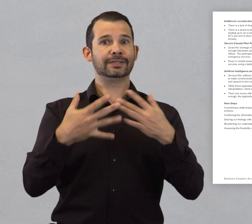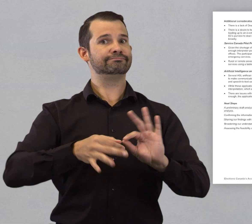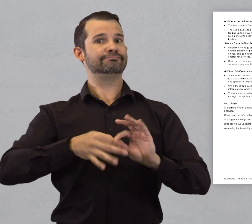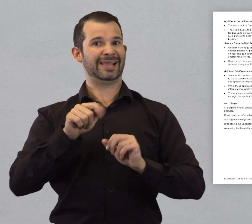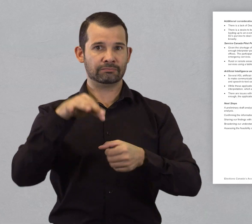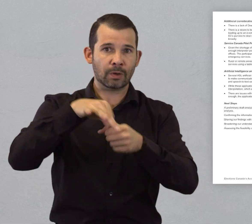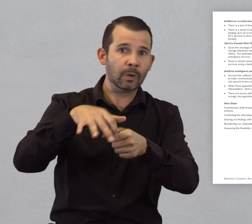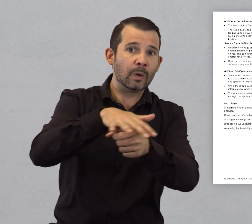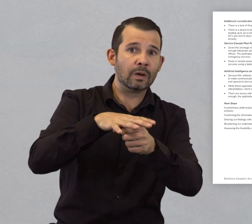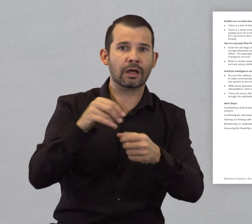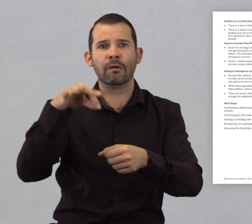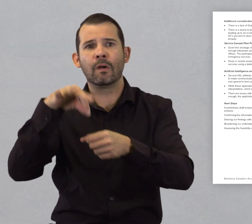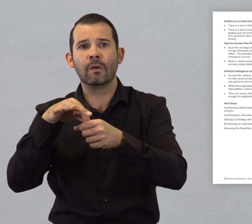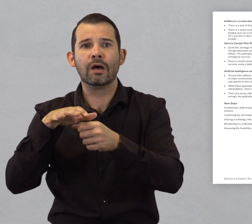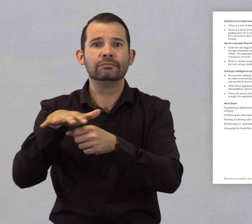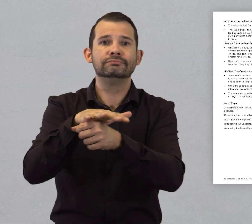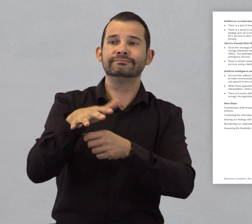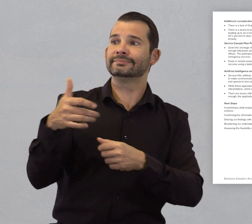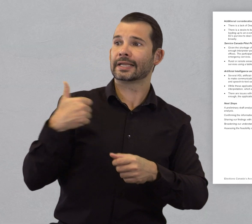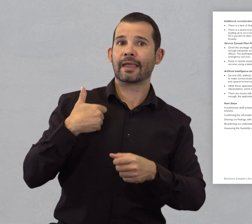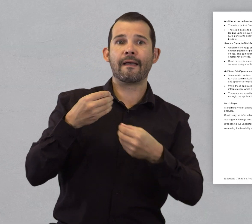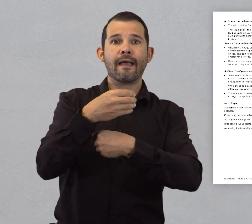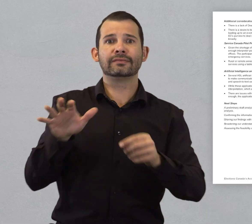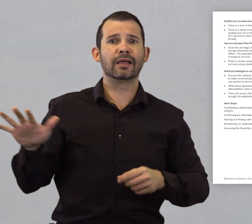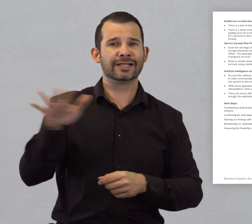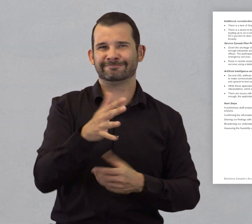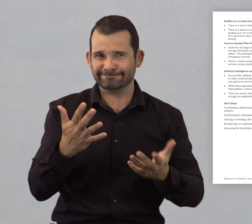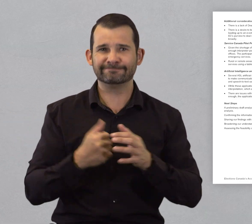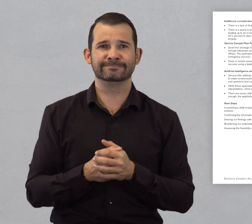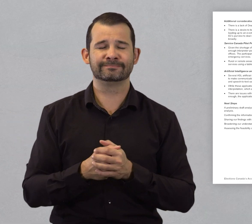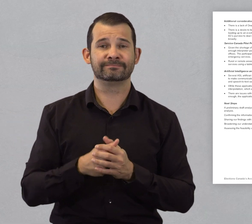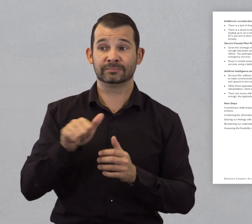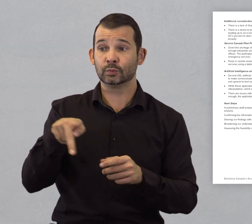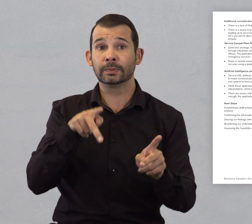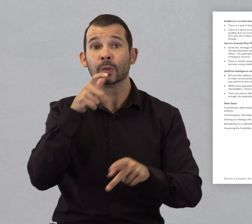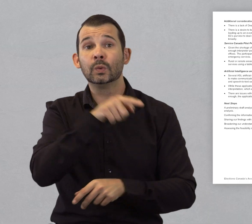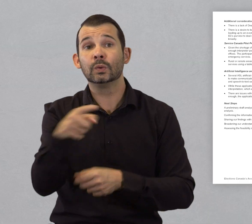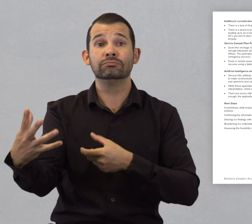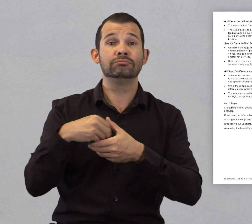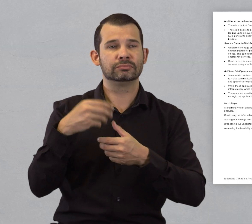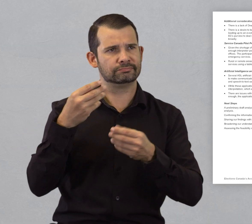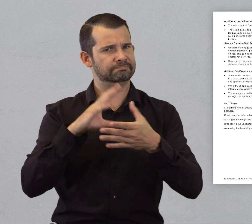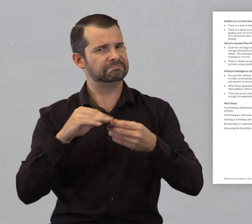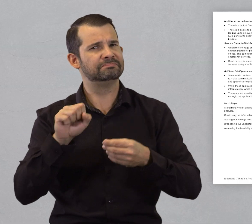and local EC offices. The participants also noted that interpretation services should be